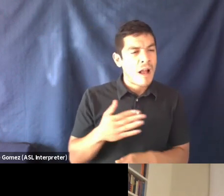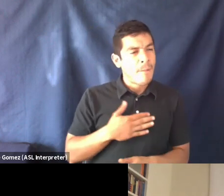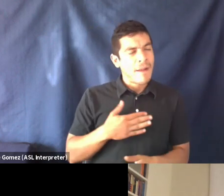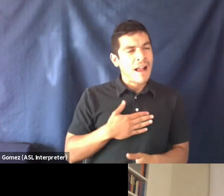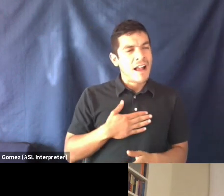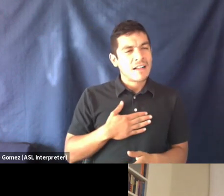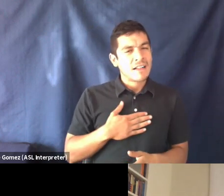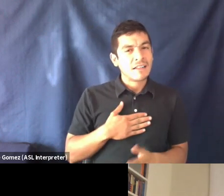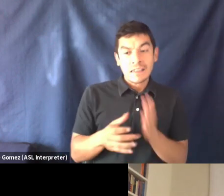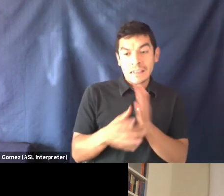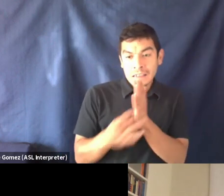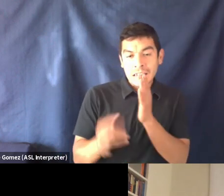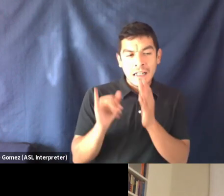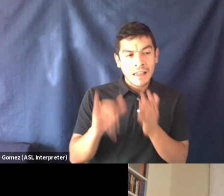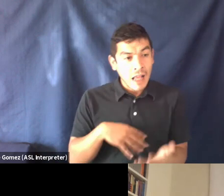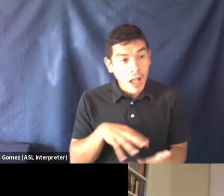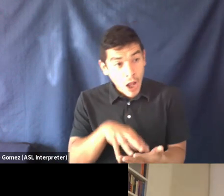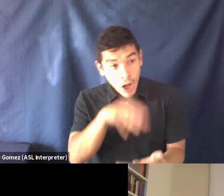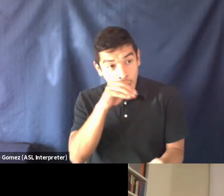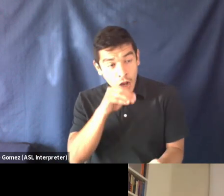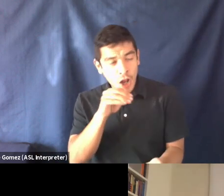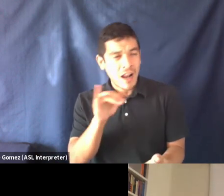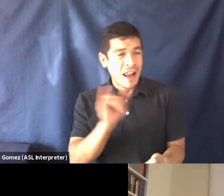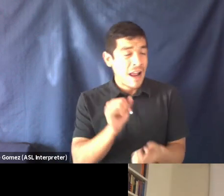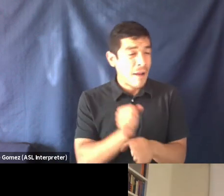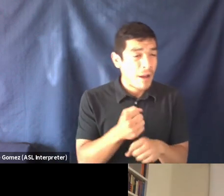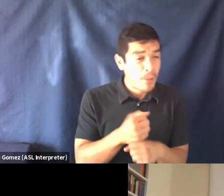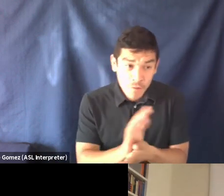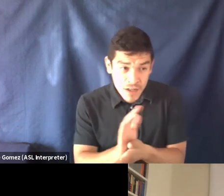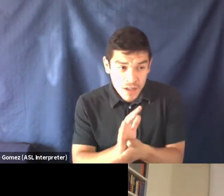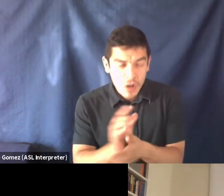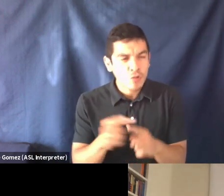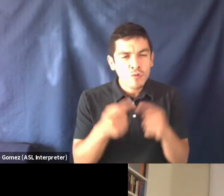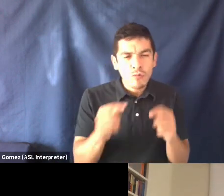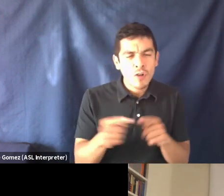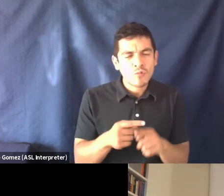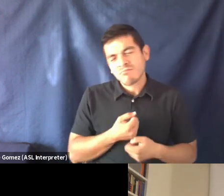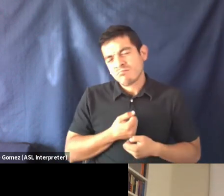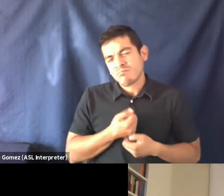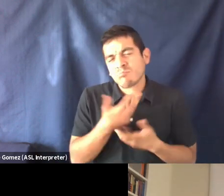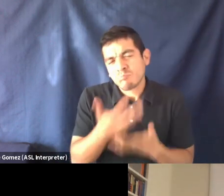that I've learned which is filmmaking to try to express sort of the dignity of lives